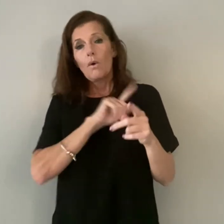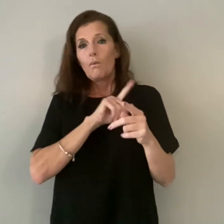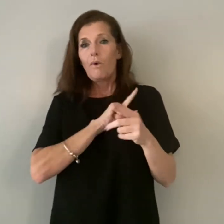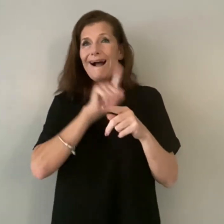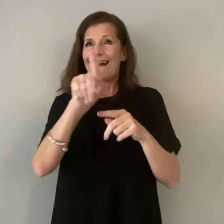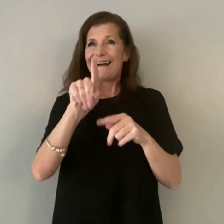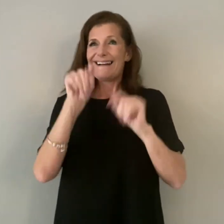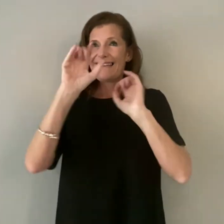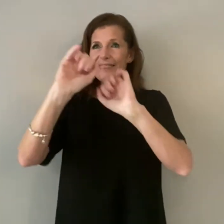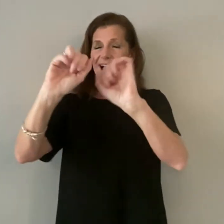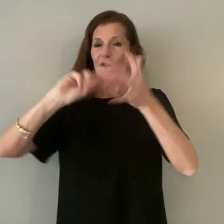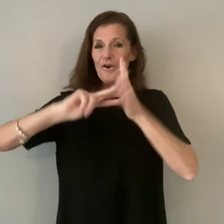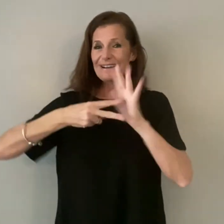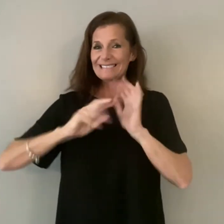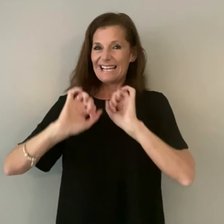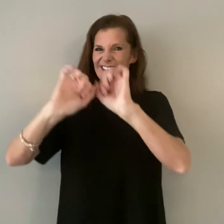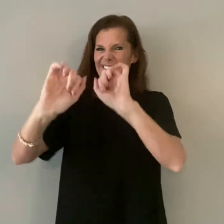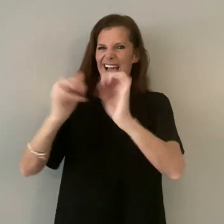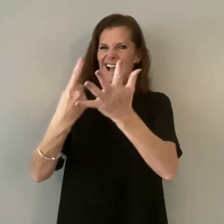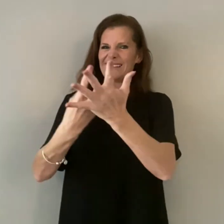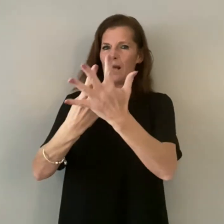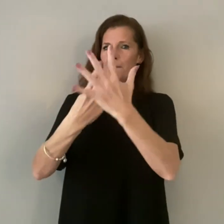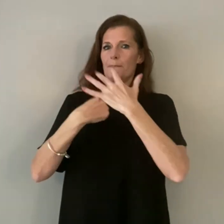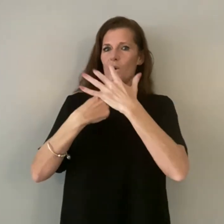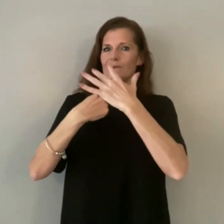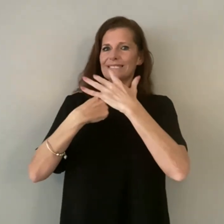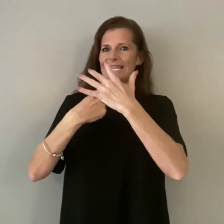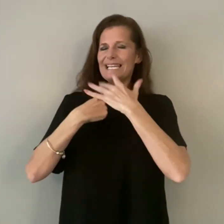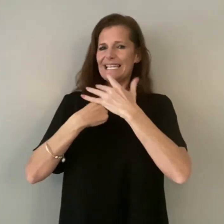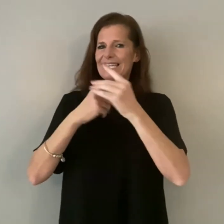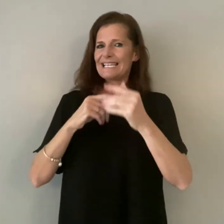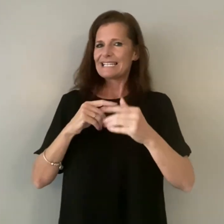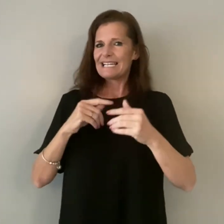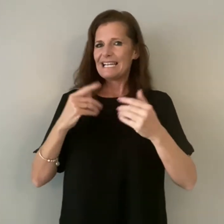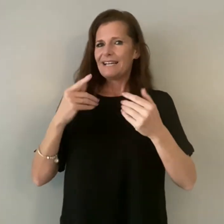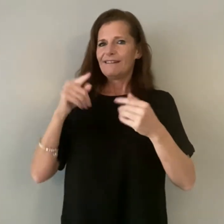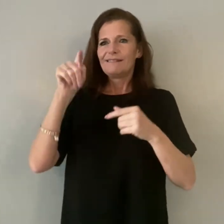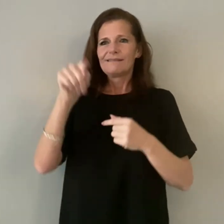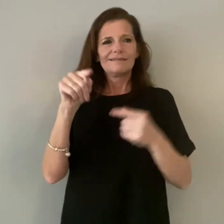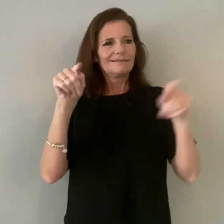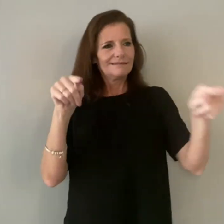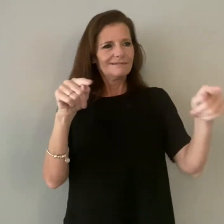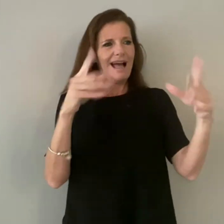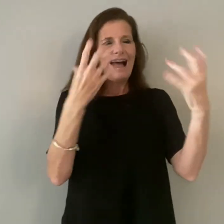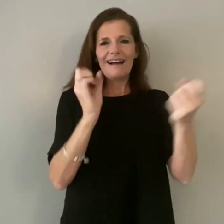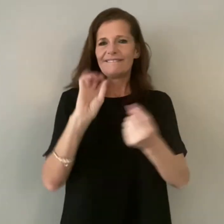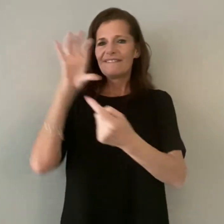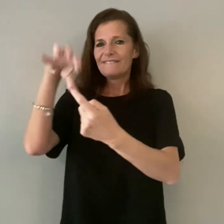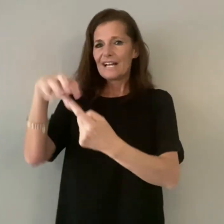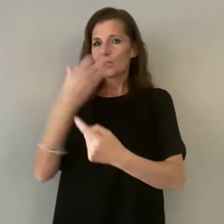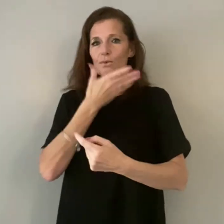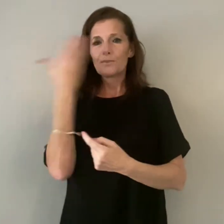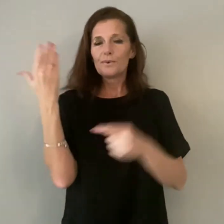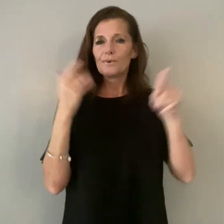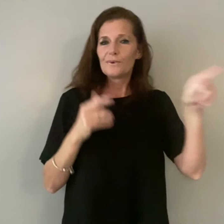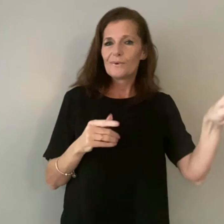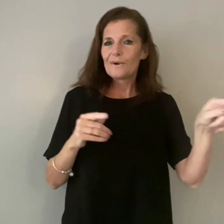opposing dominant culture that different organizations of different size one has a venue, one doesn't. And I think the other organization